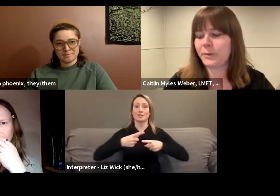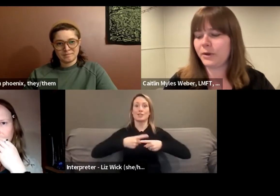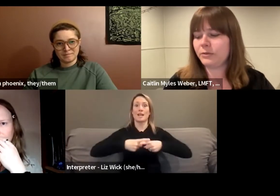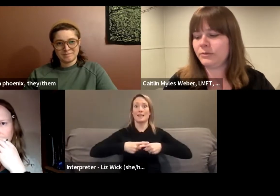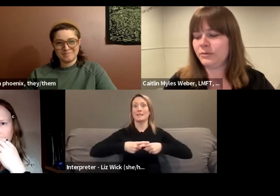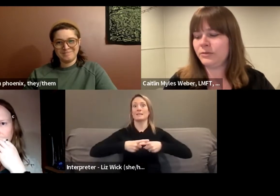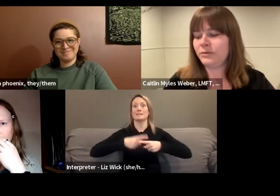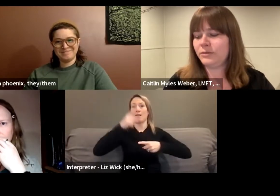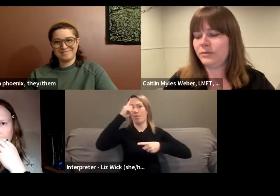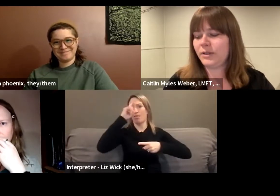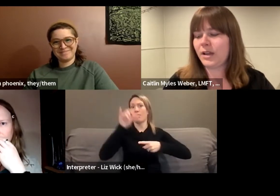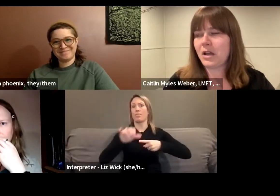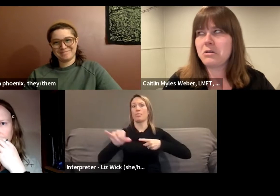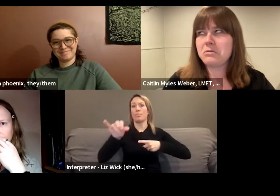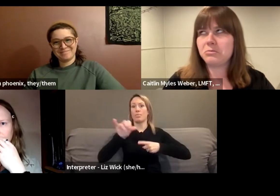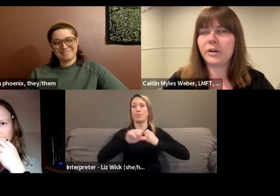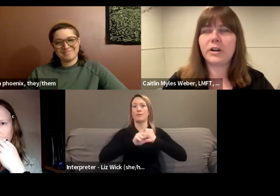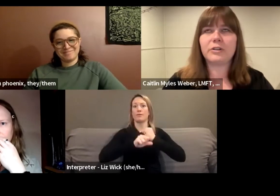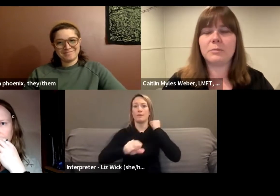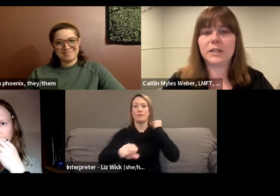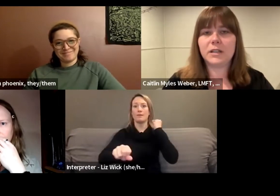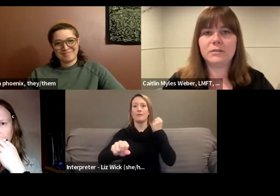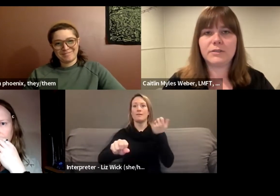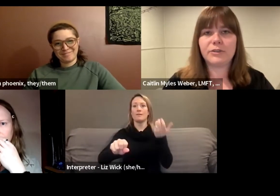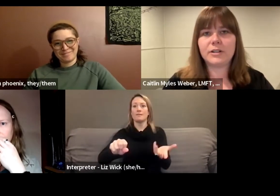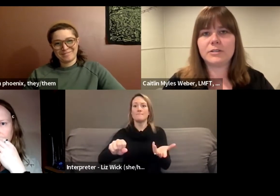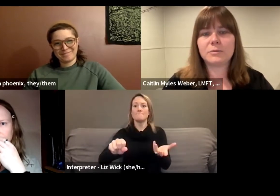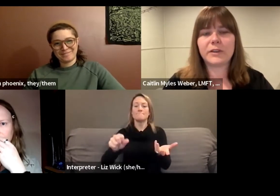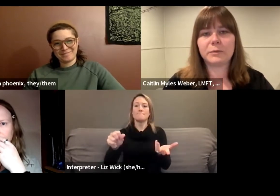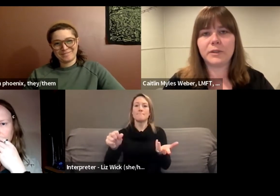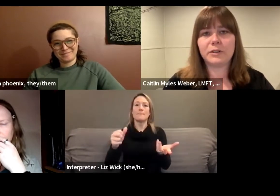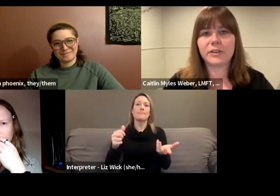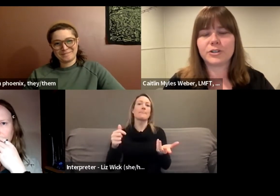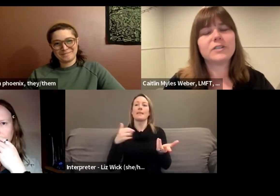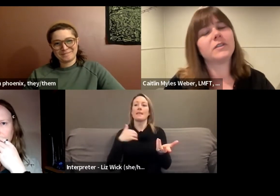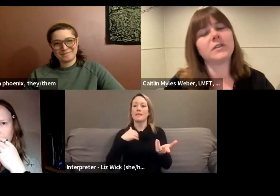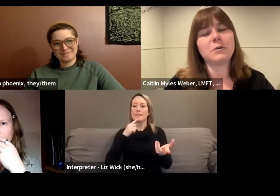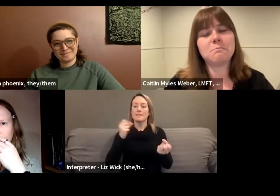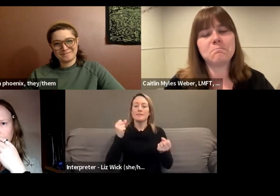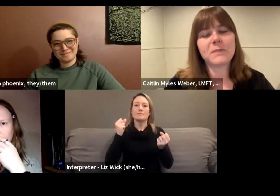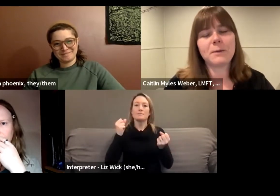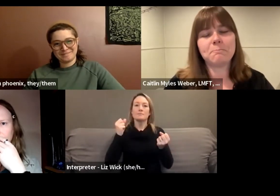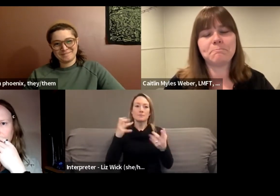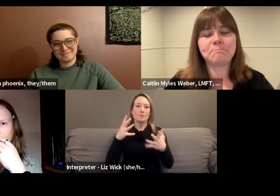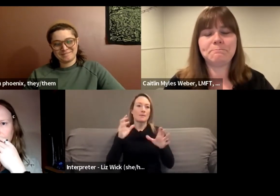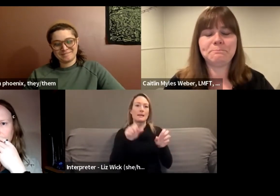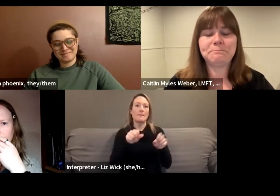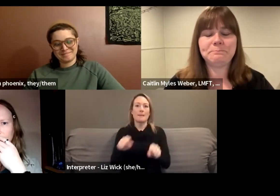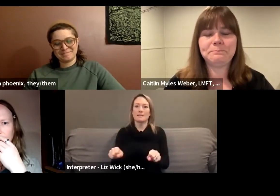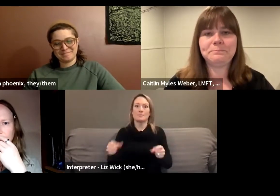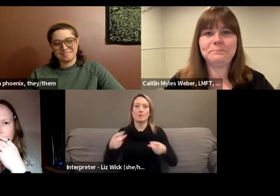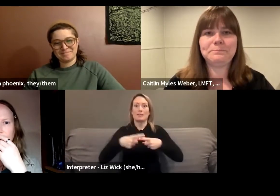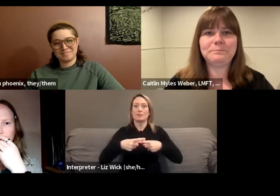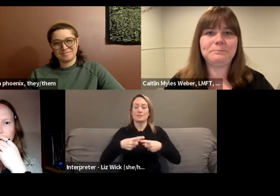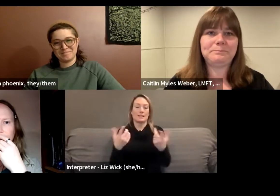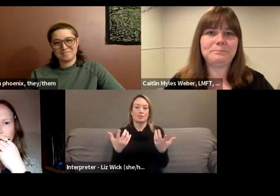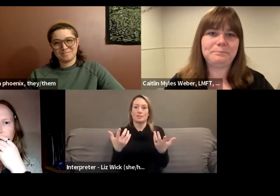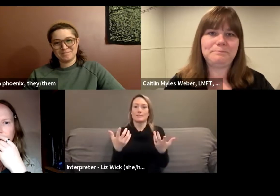There's about 100 million different possible intersections, so, yeah. There are.